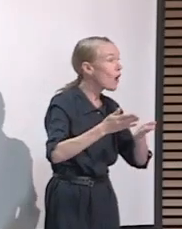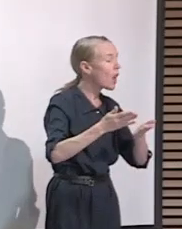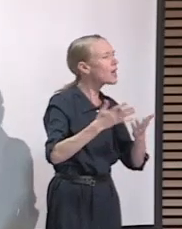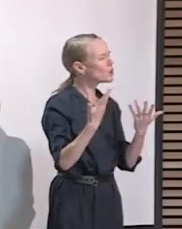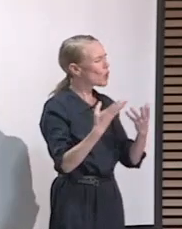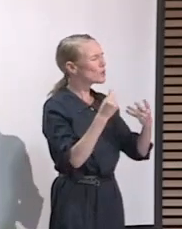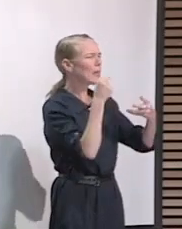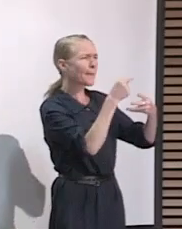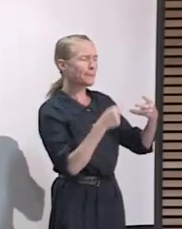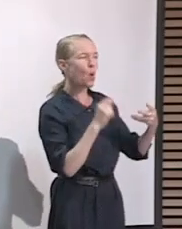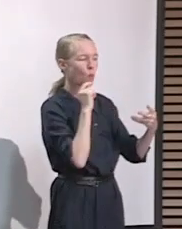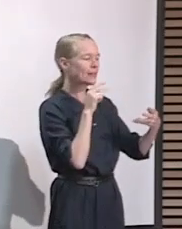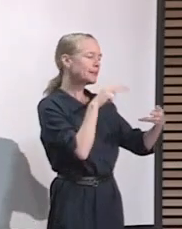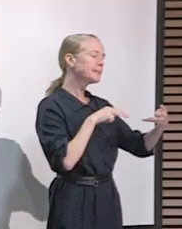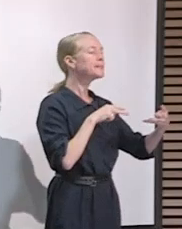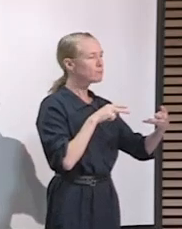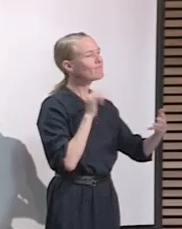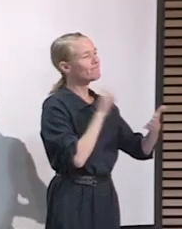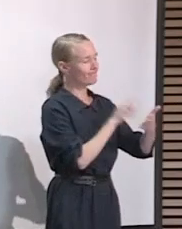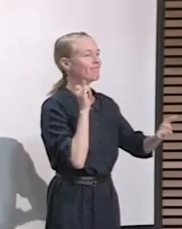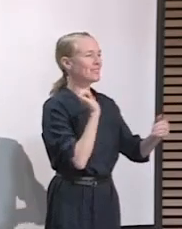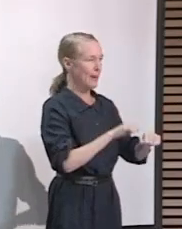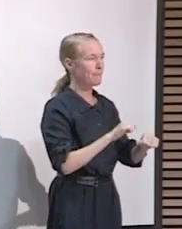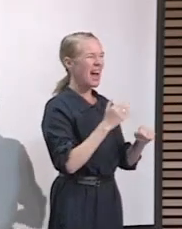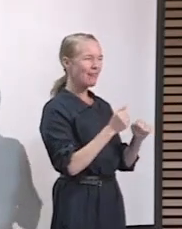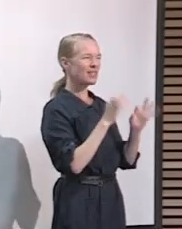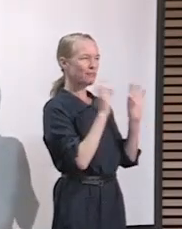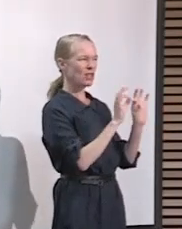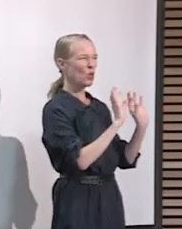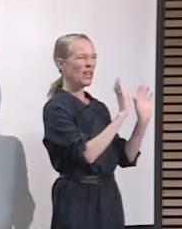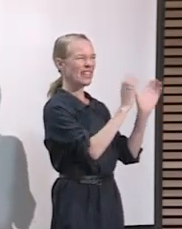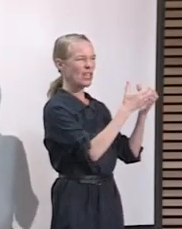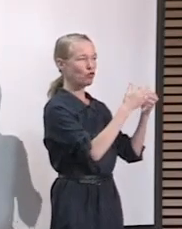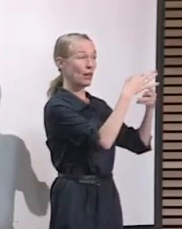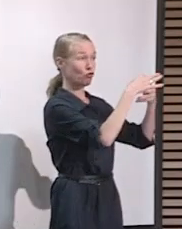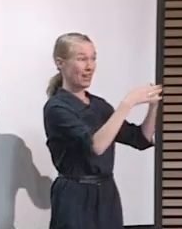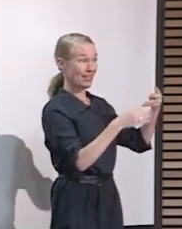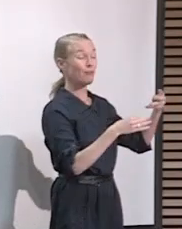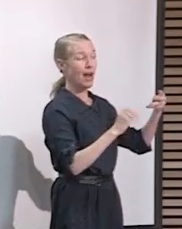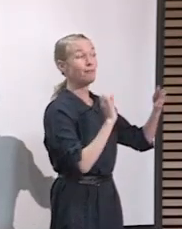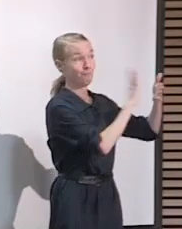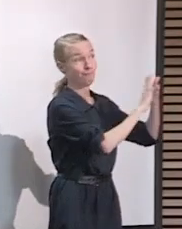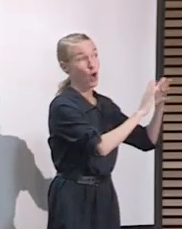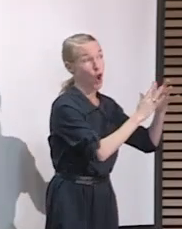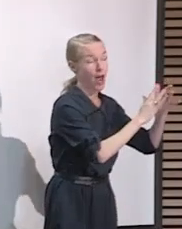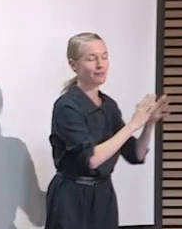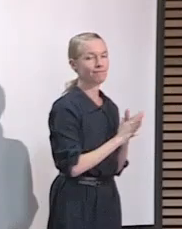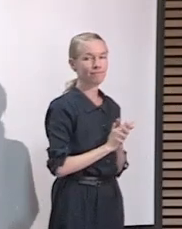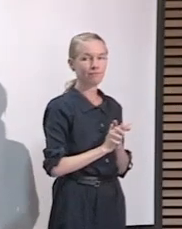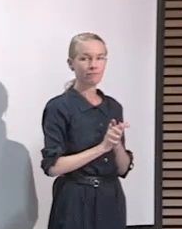exceptions around attendance at funerals and other sort of exceptional circumstances like that. So there are some